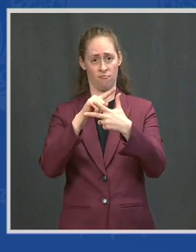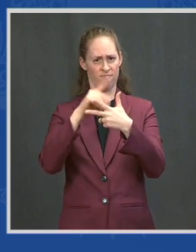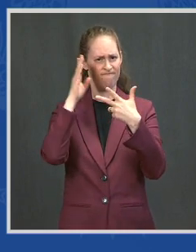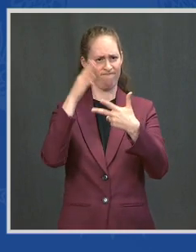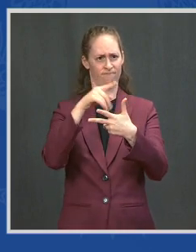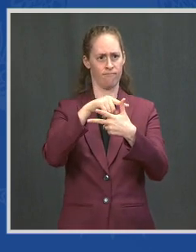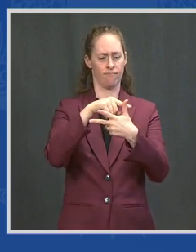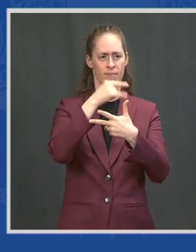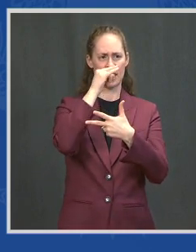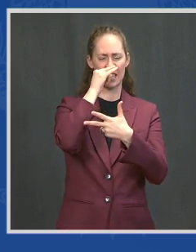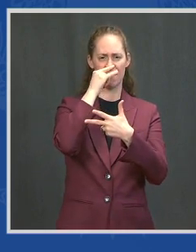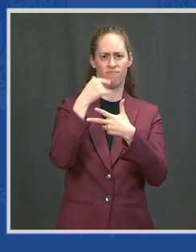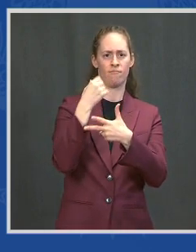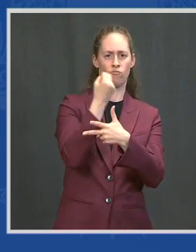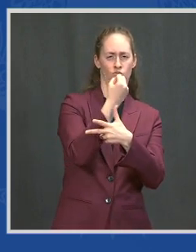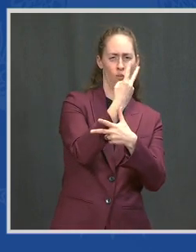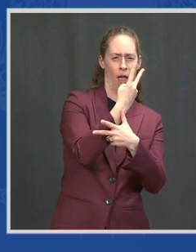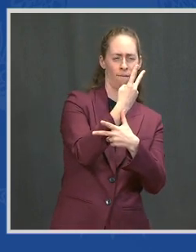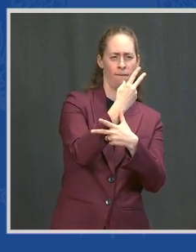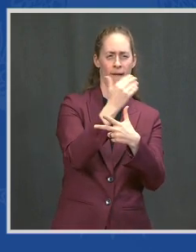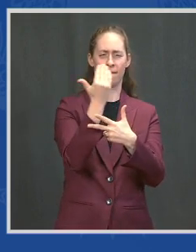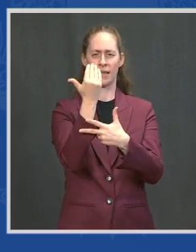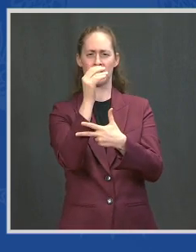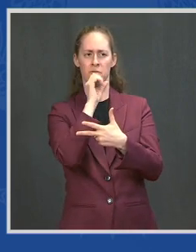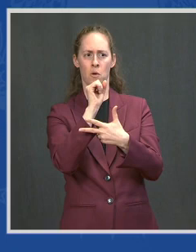are awaiting potential FDA authorization to get a shot;